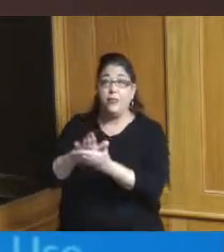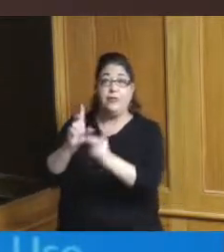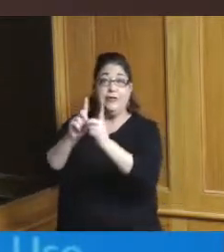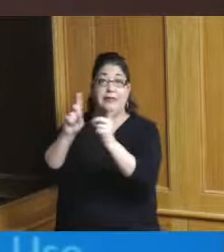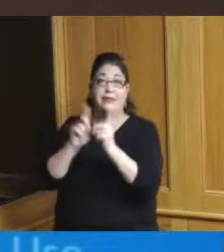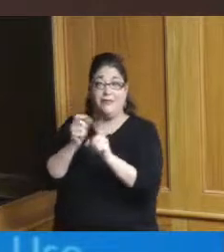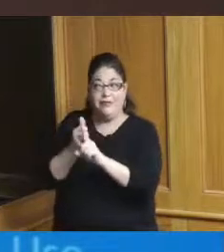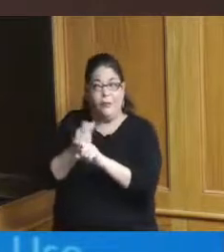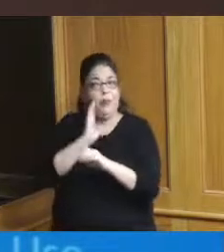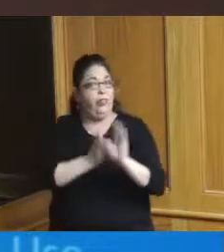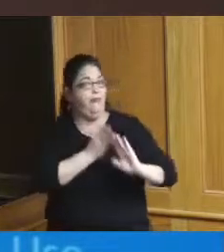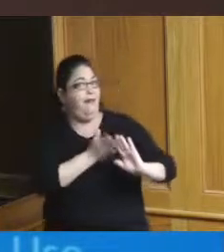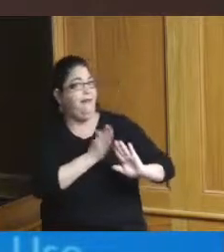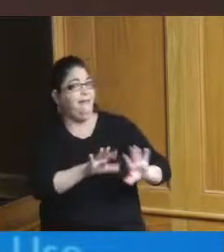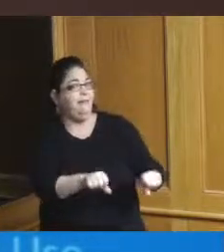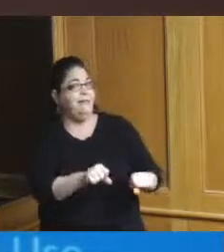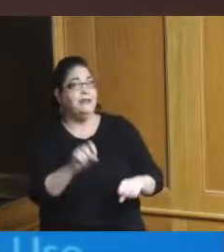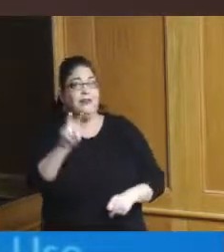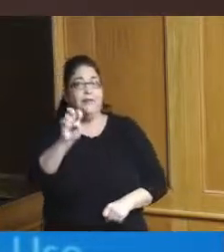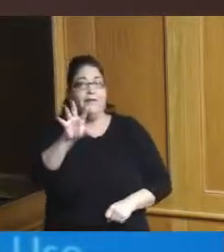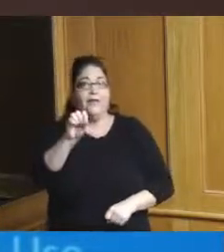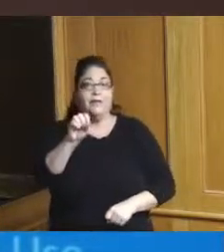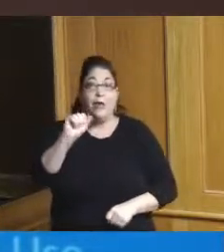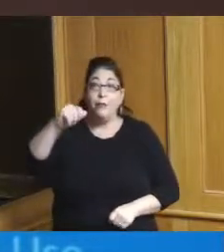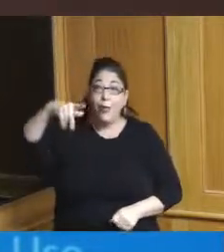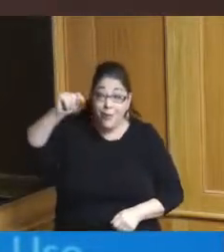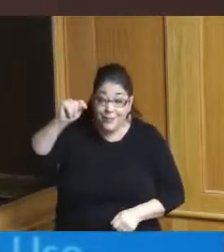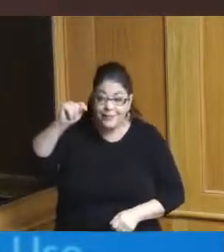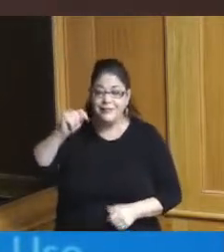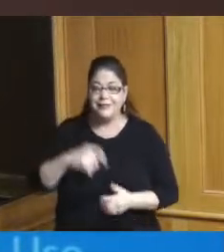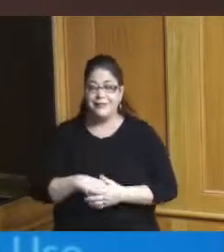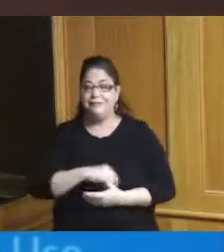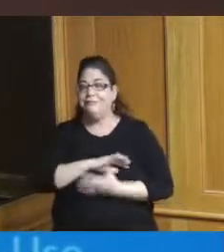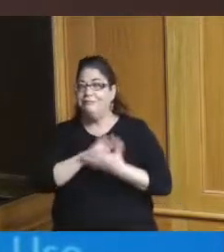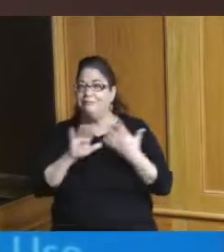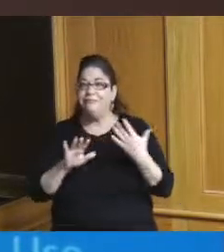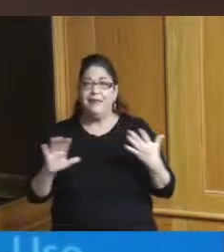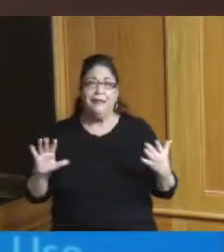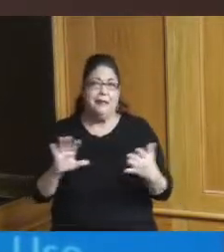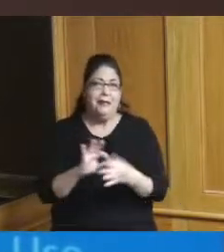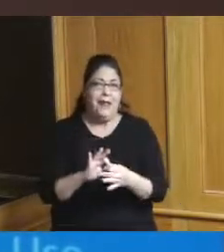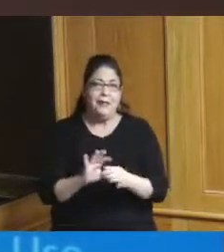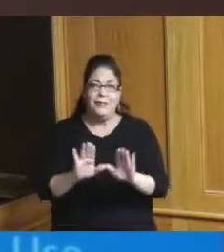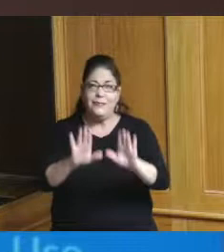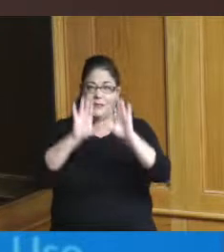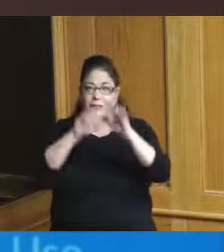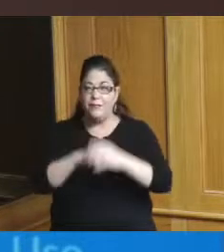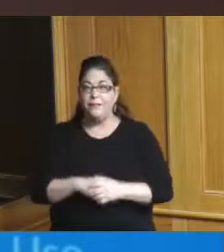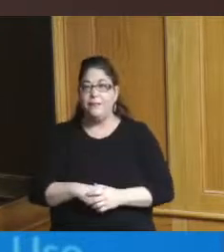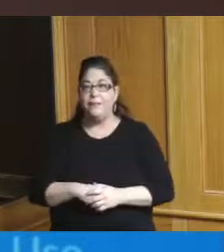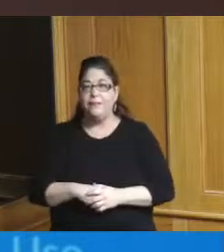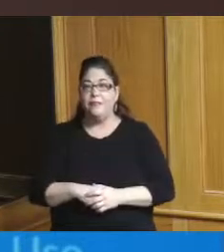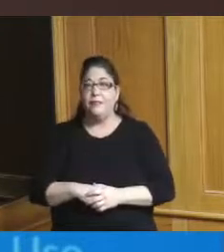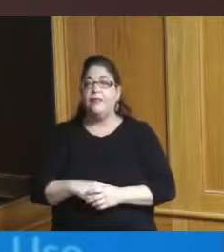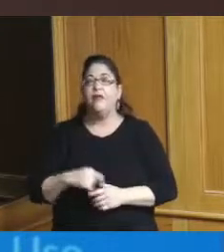about 250 apartments and this really connects the dots right we did a one of those mini grants